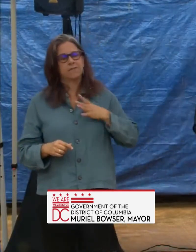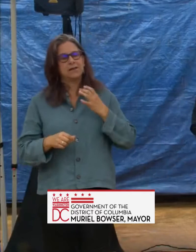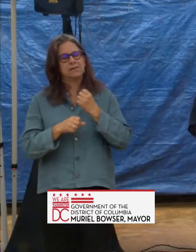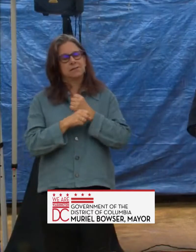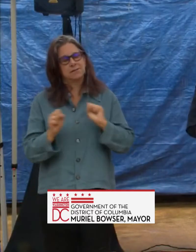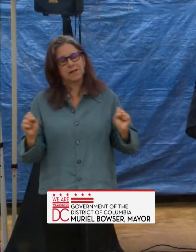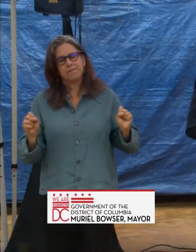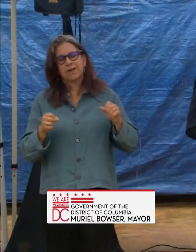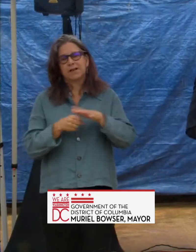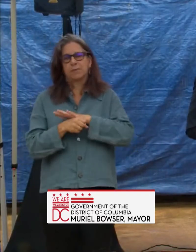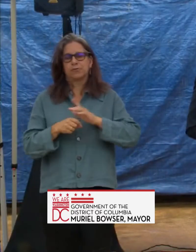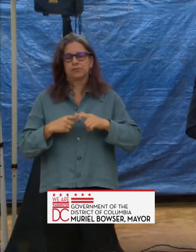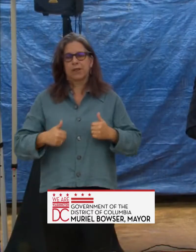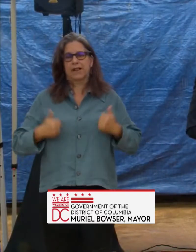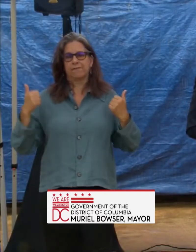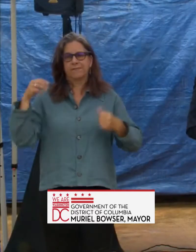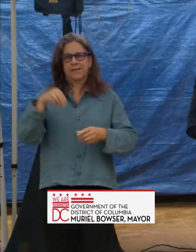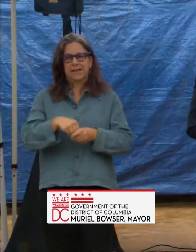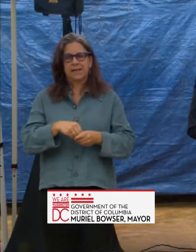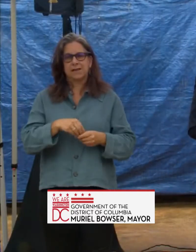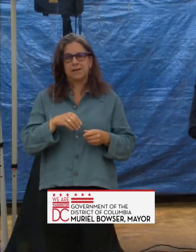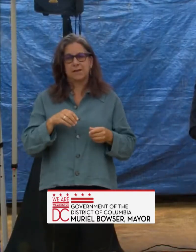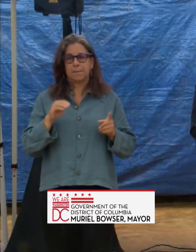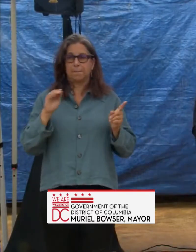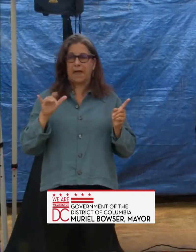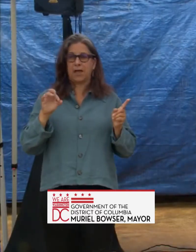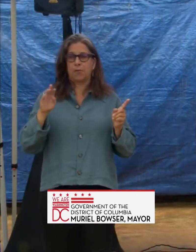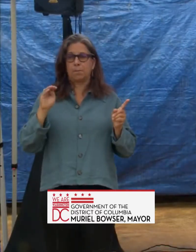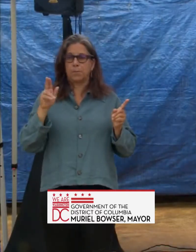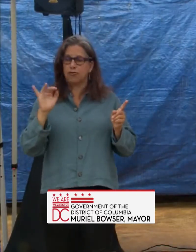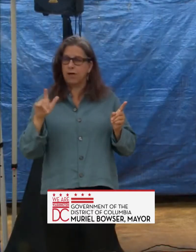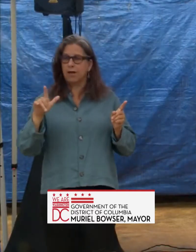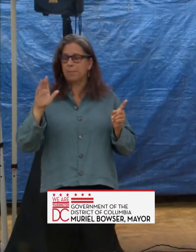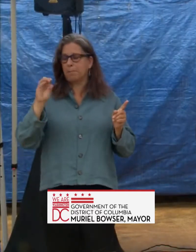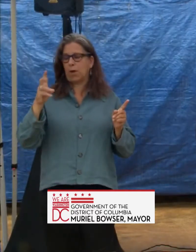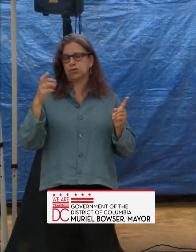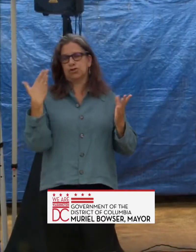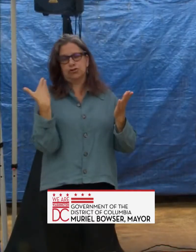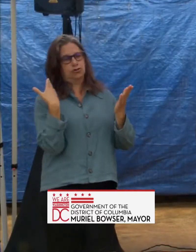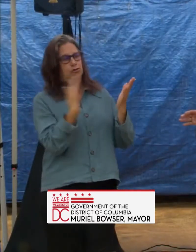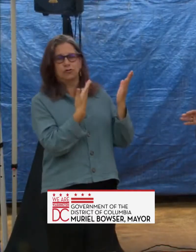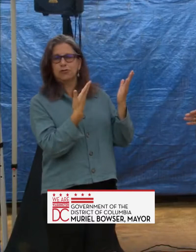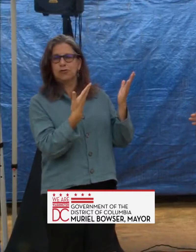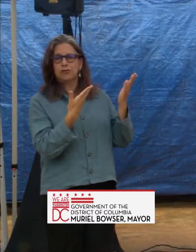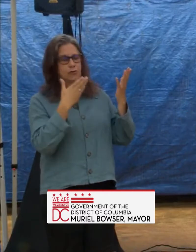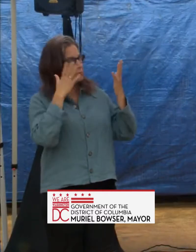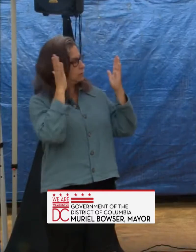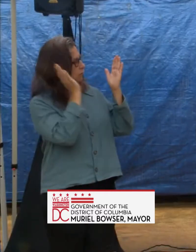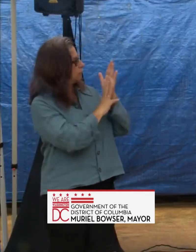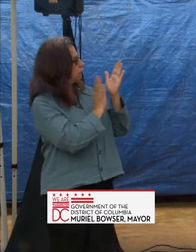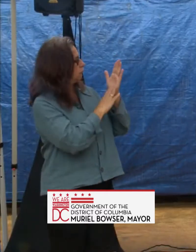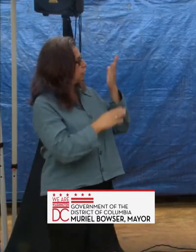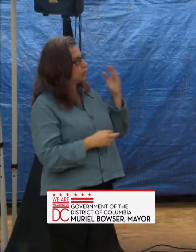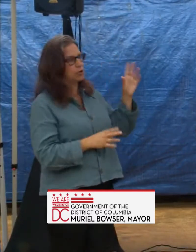SO THANK YOU, MAYOR MURIEL BOWSER. LET'S GIVE THE MAYOR AND HER ENTIRE TEAM A HUGE ROUND OF